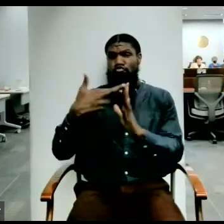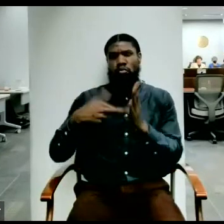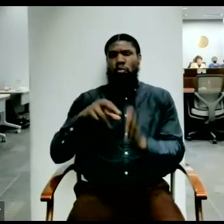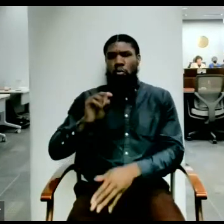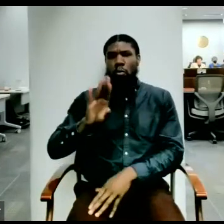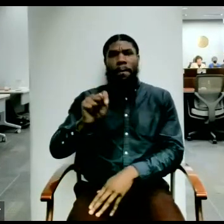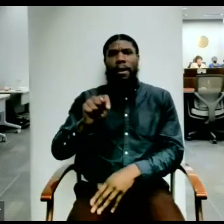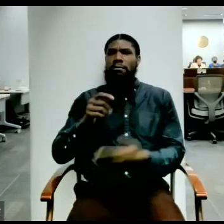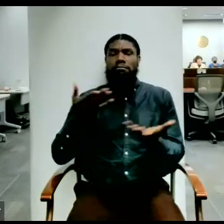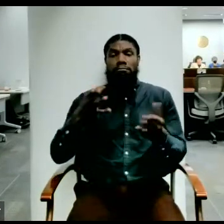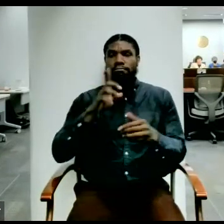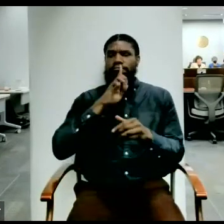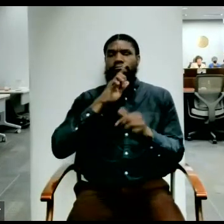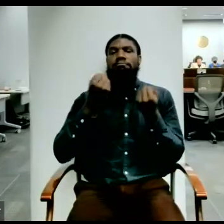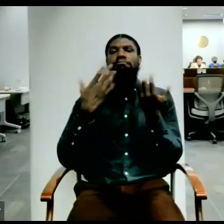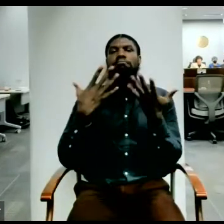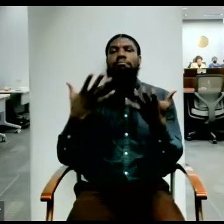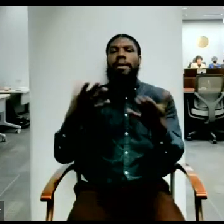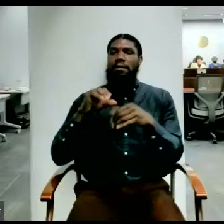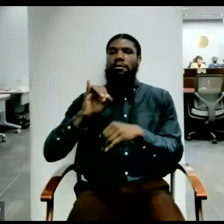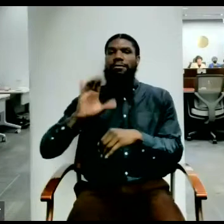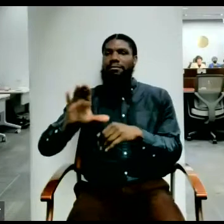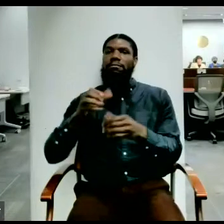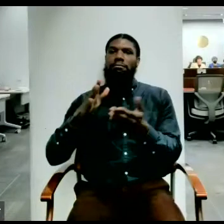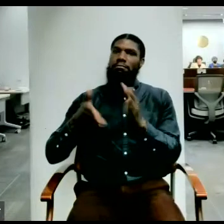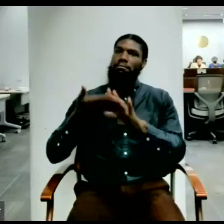independent contractors running their own business, providing their own services,